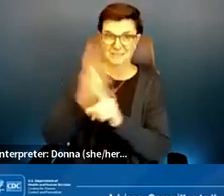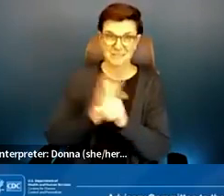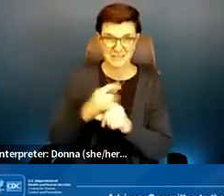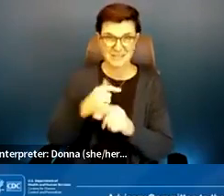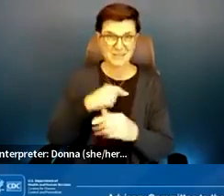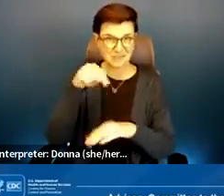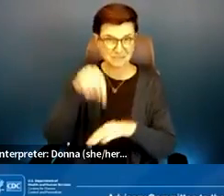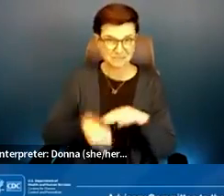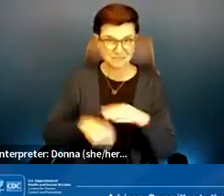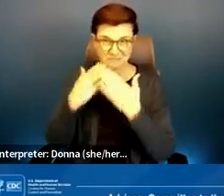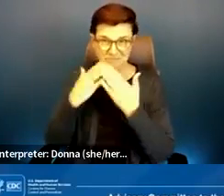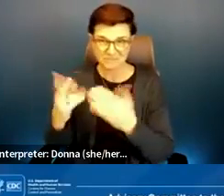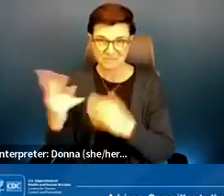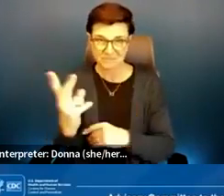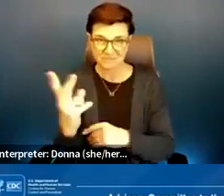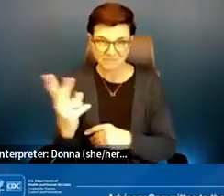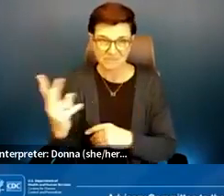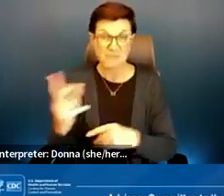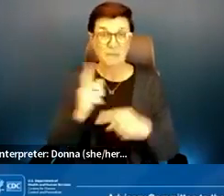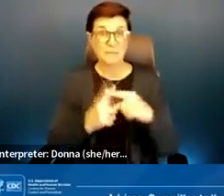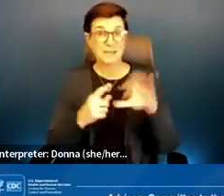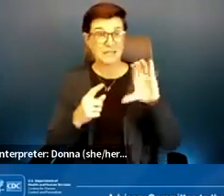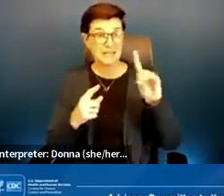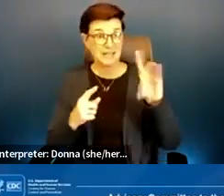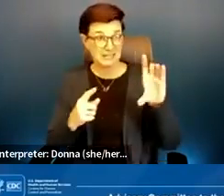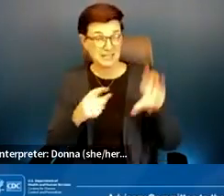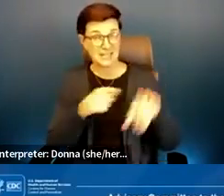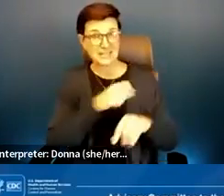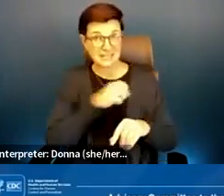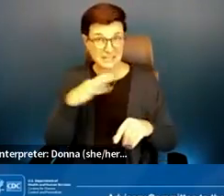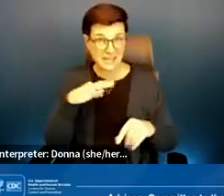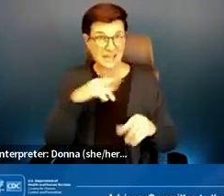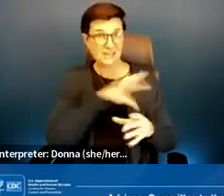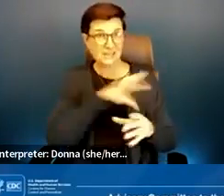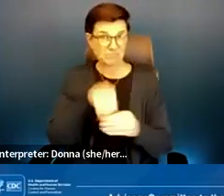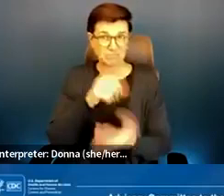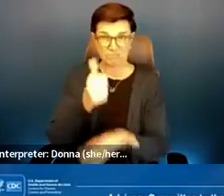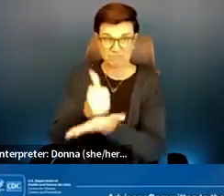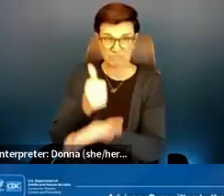as the CDC staff that provided a lot of time and input and the lab work group for what I believe will be a